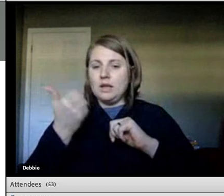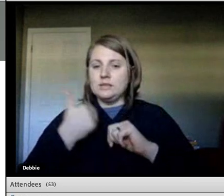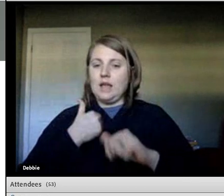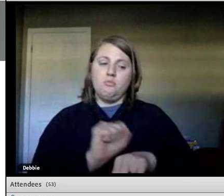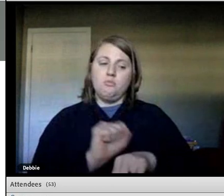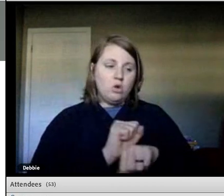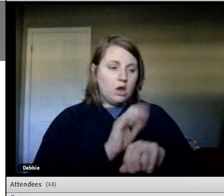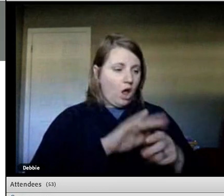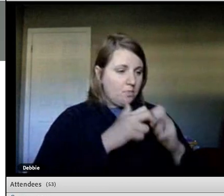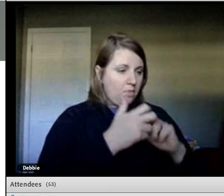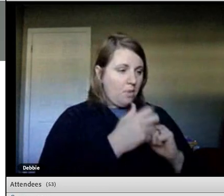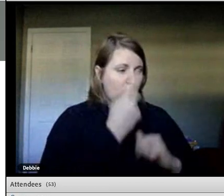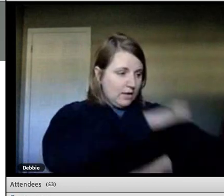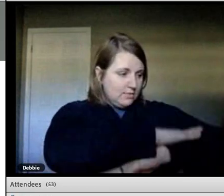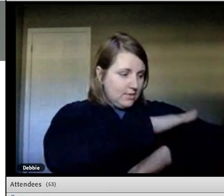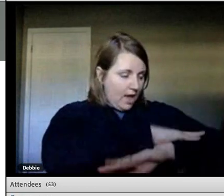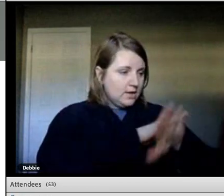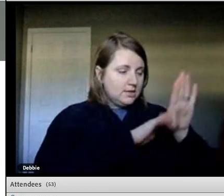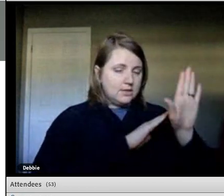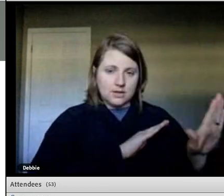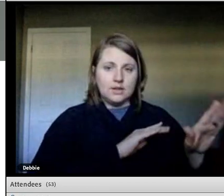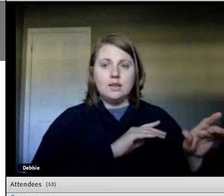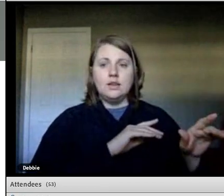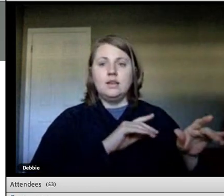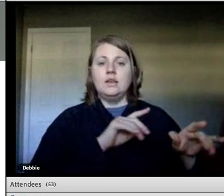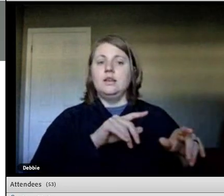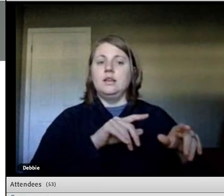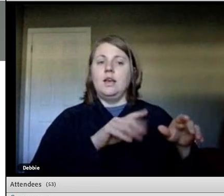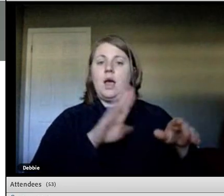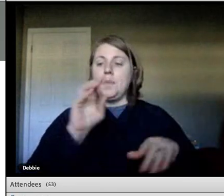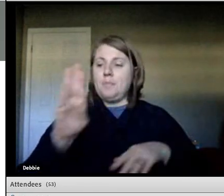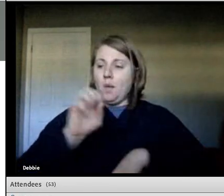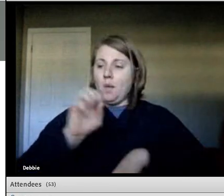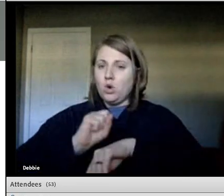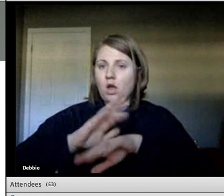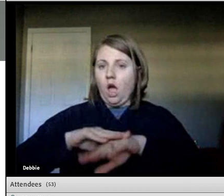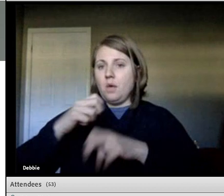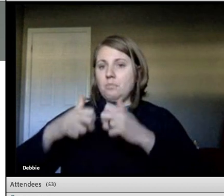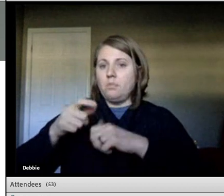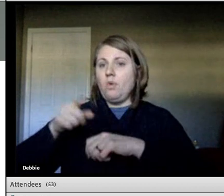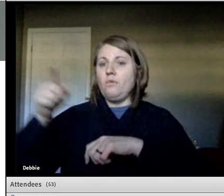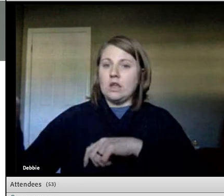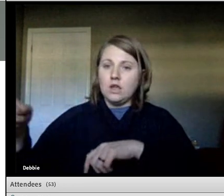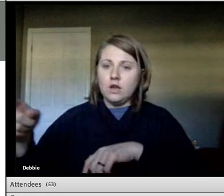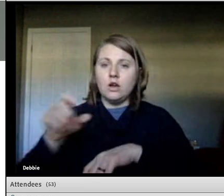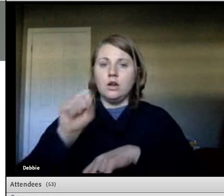You know, Bob is working on one over here. Sally is working on one over there. We don't realize all three of us